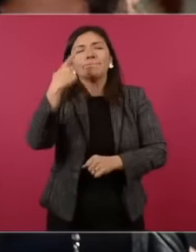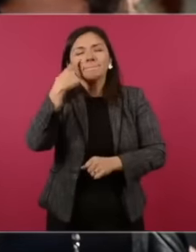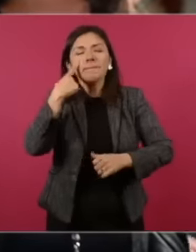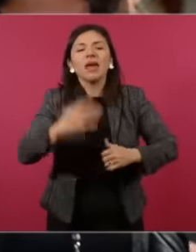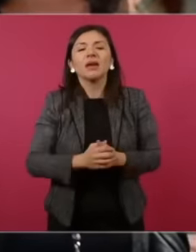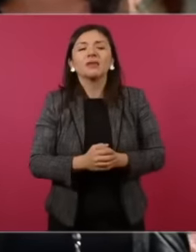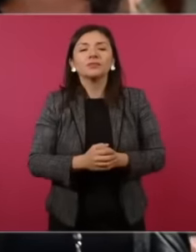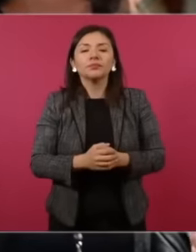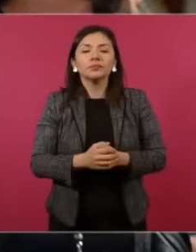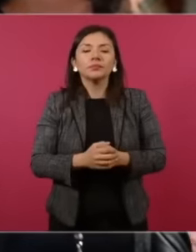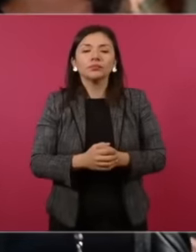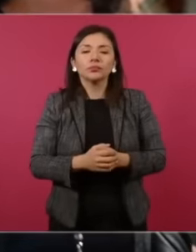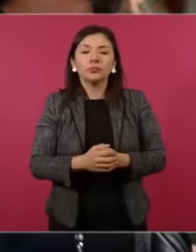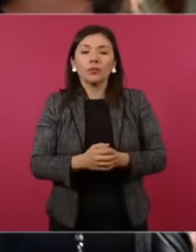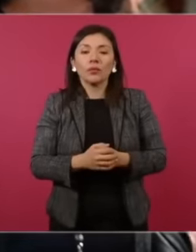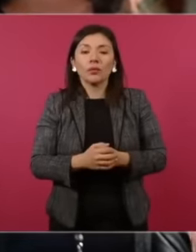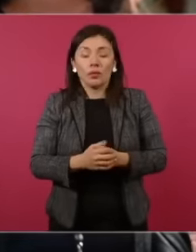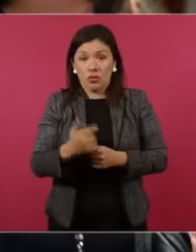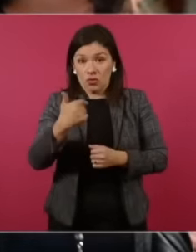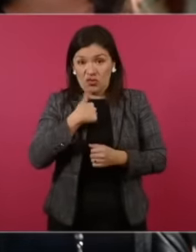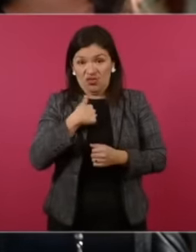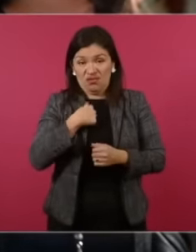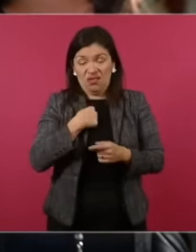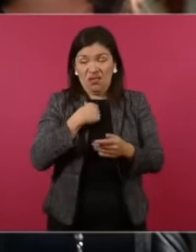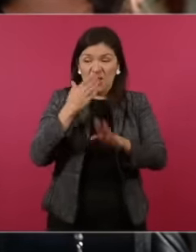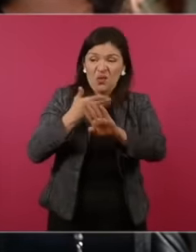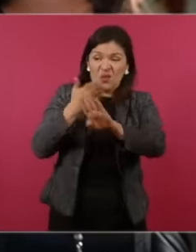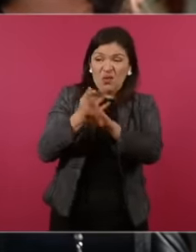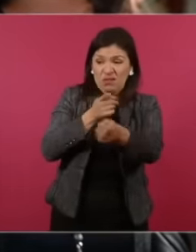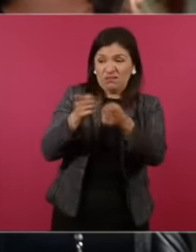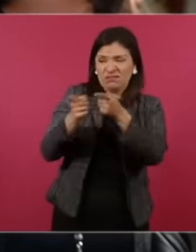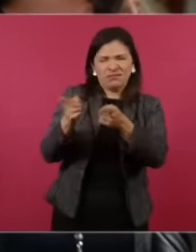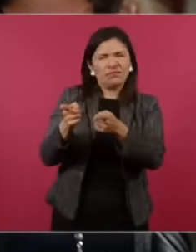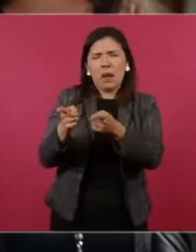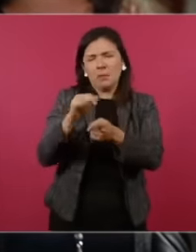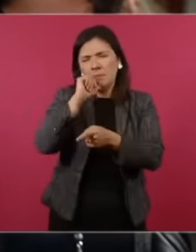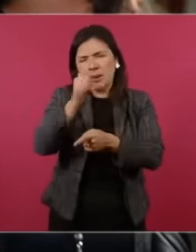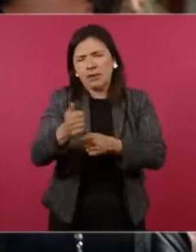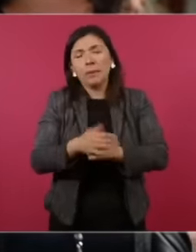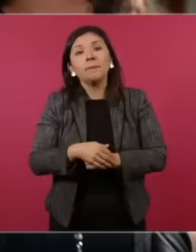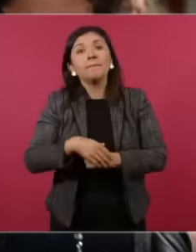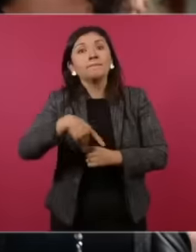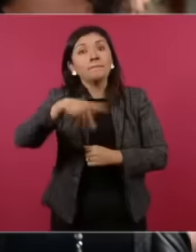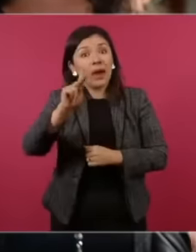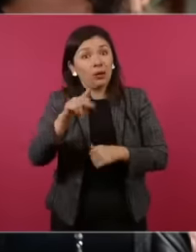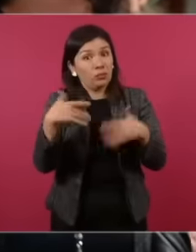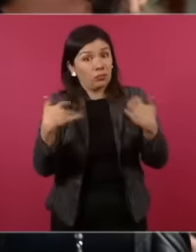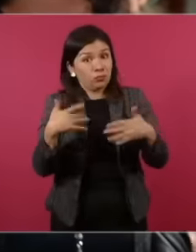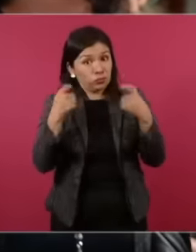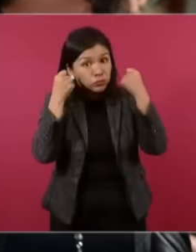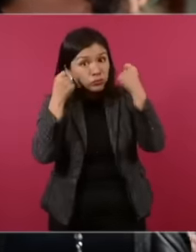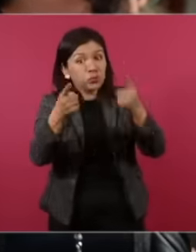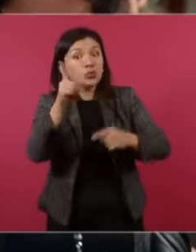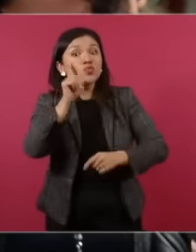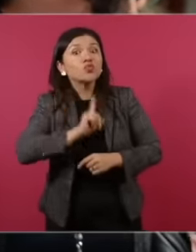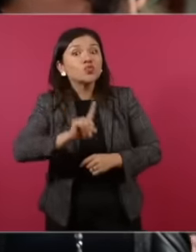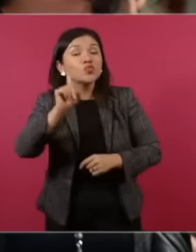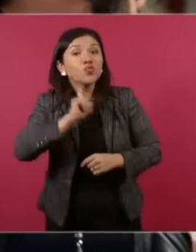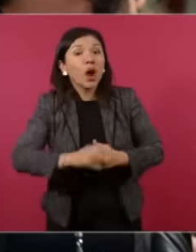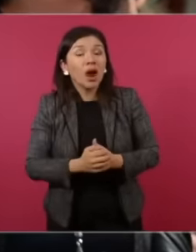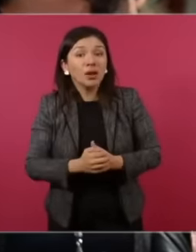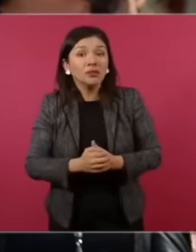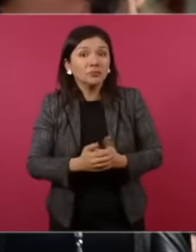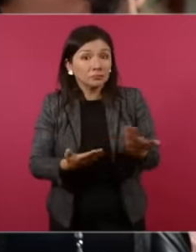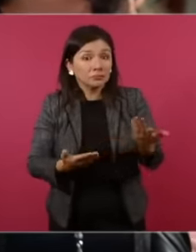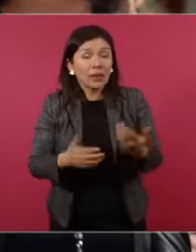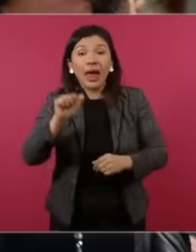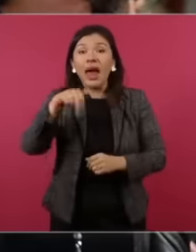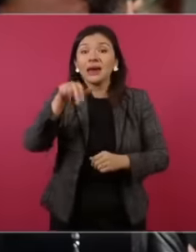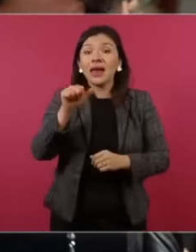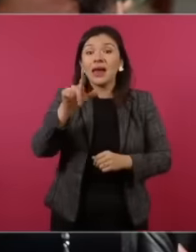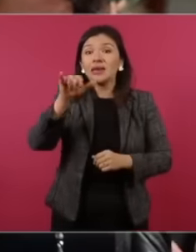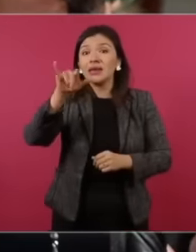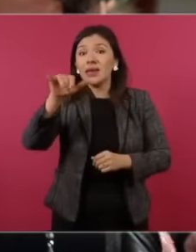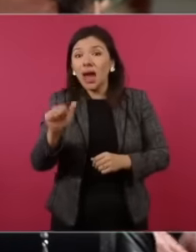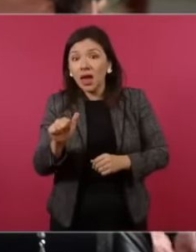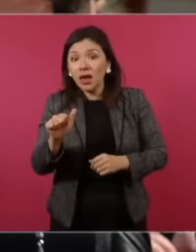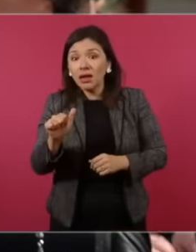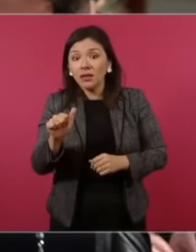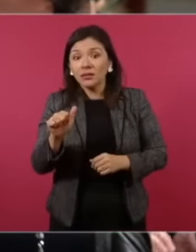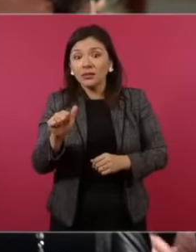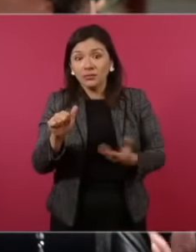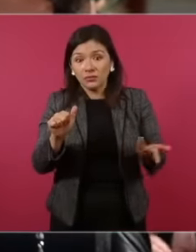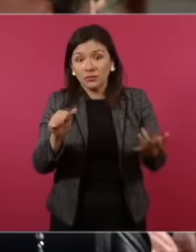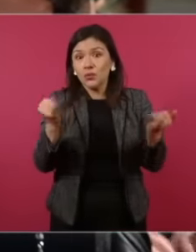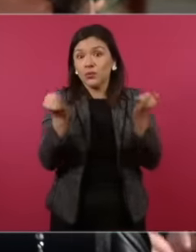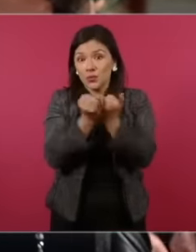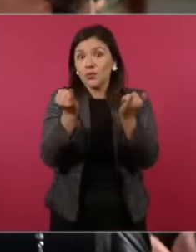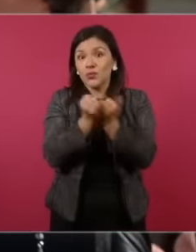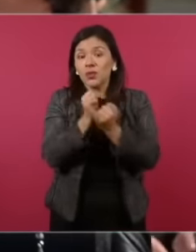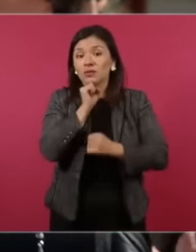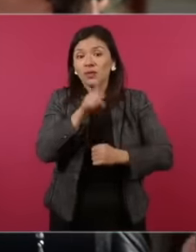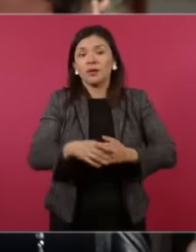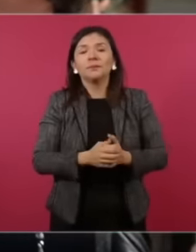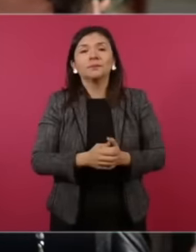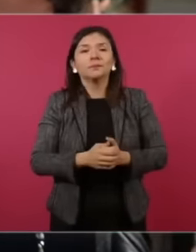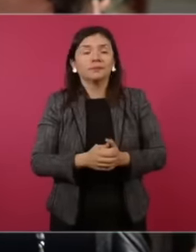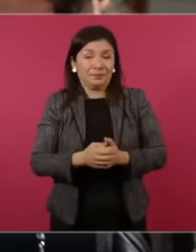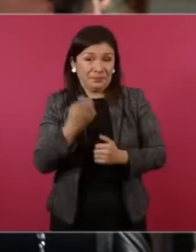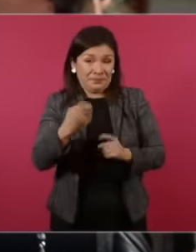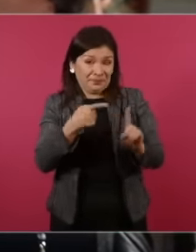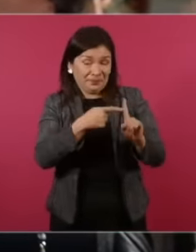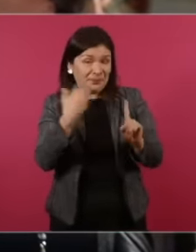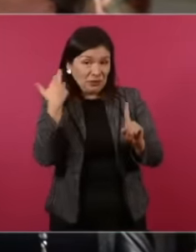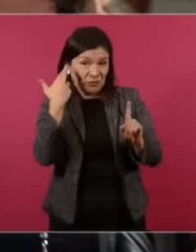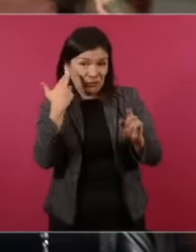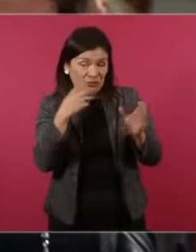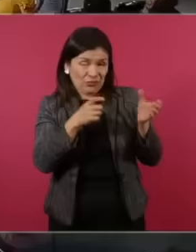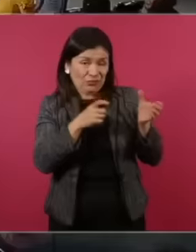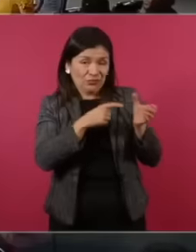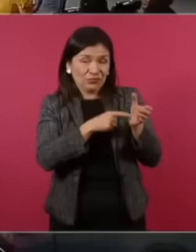to offend but the women stand out Eh That's right Ana Lilia yes she is another good That's what you said I